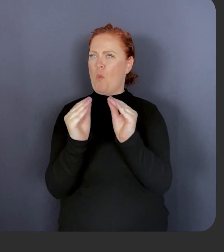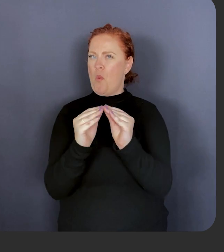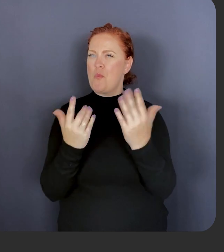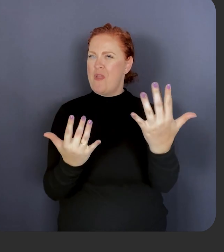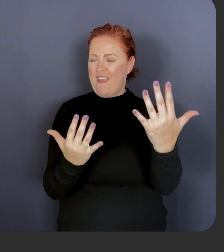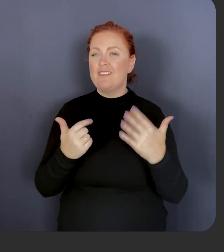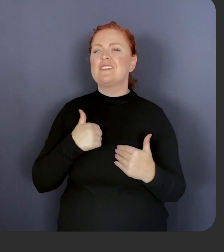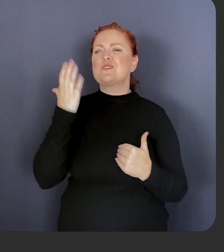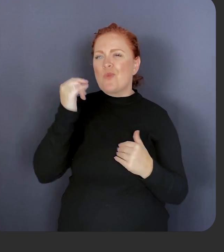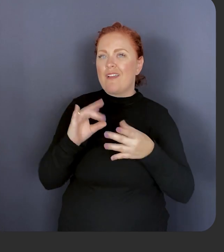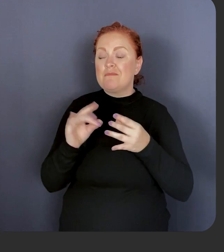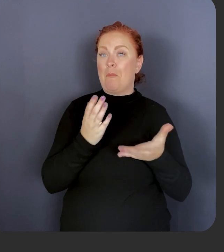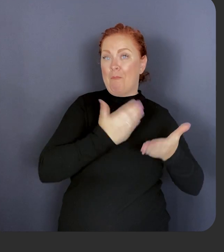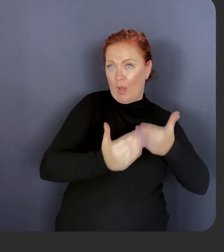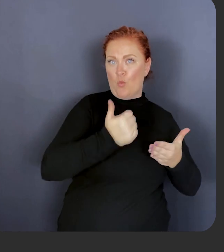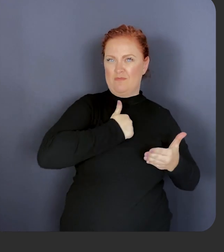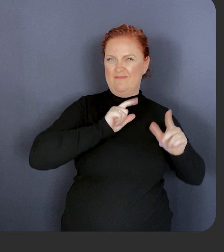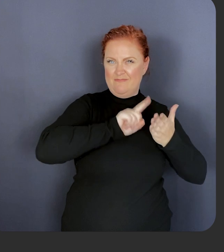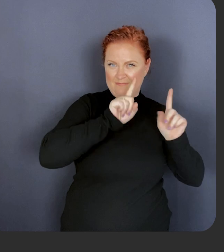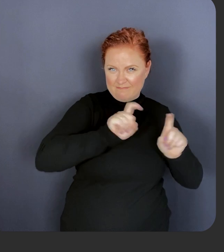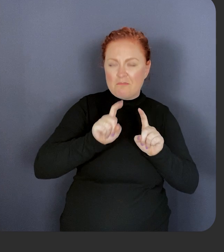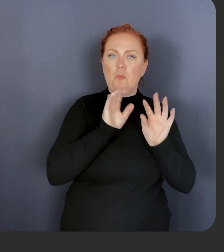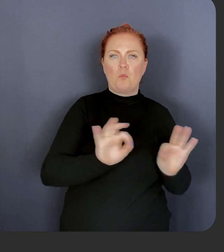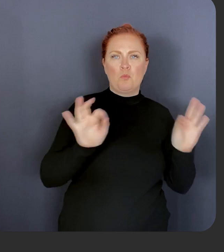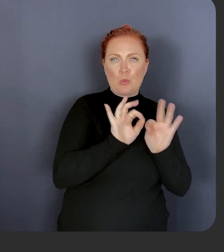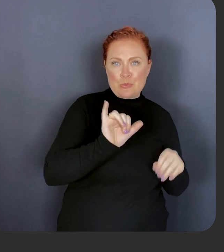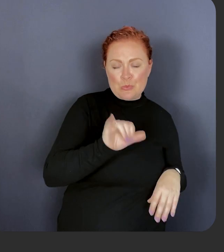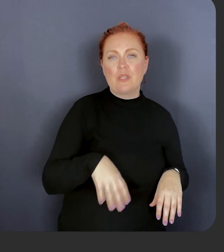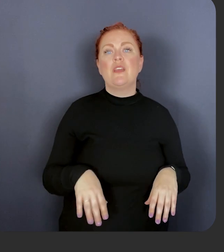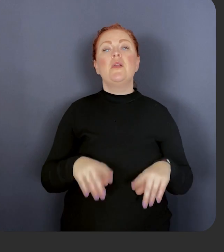which is why I said that manual testing is super important.